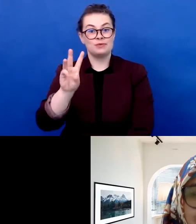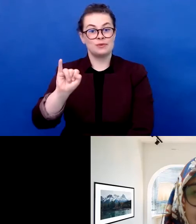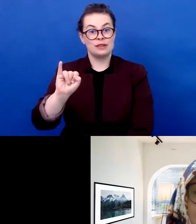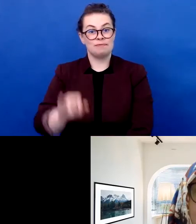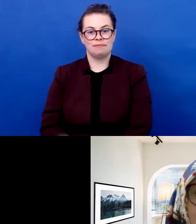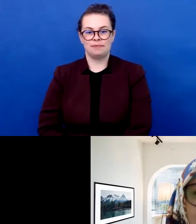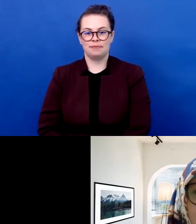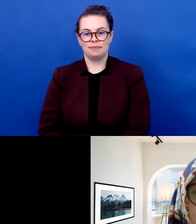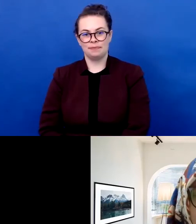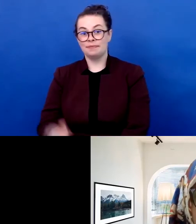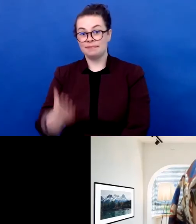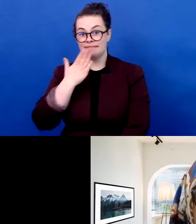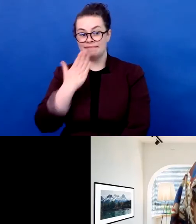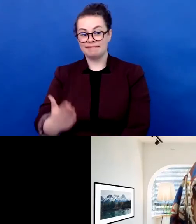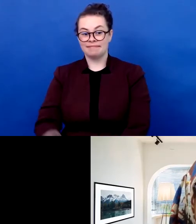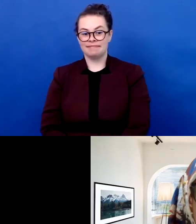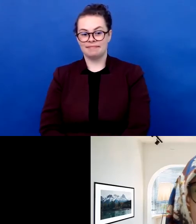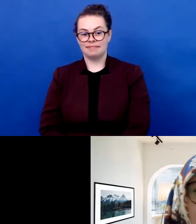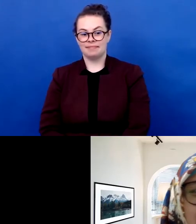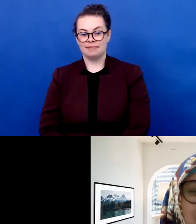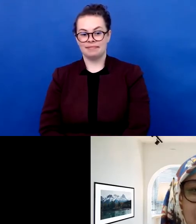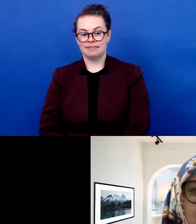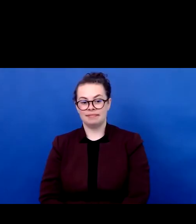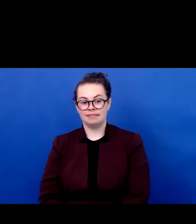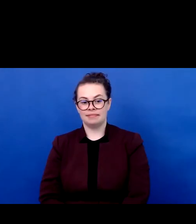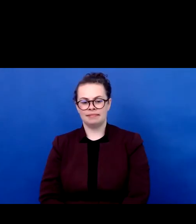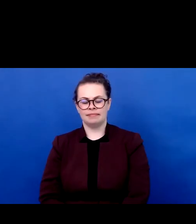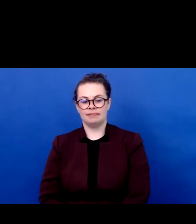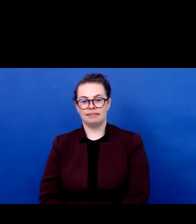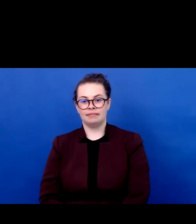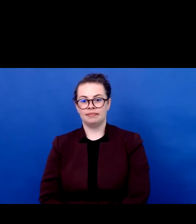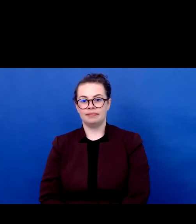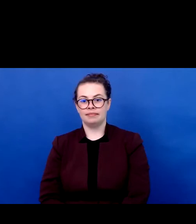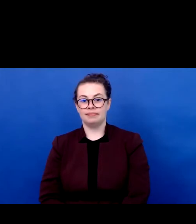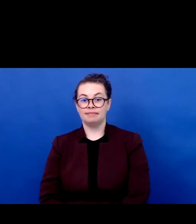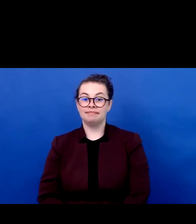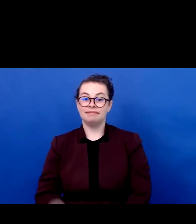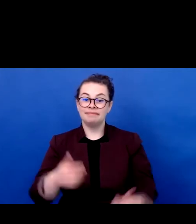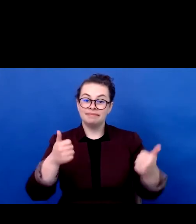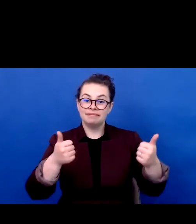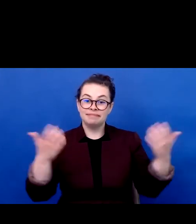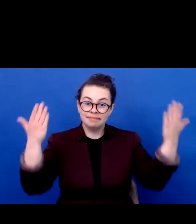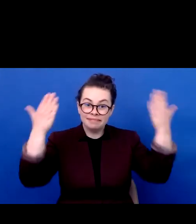thank you thank you mohammed good evening from indonesia everyone my name is tui ariani